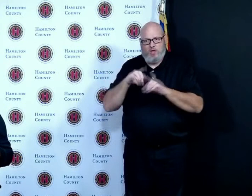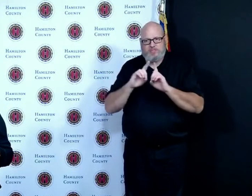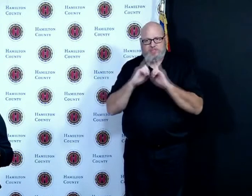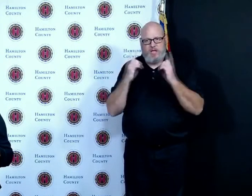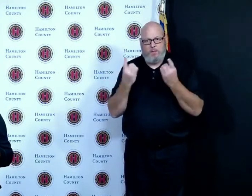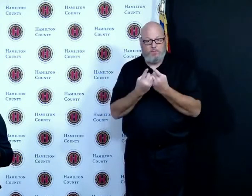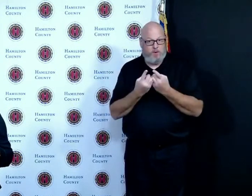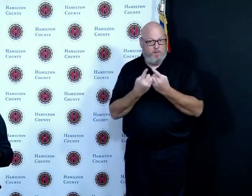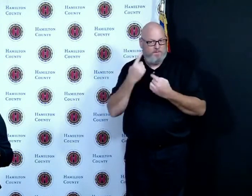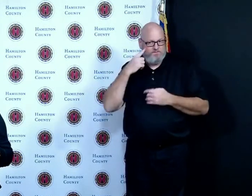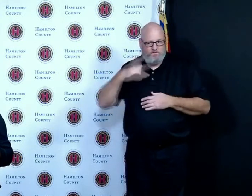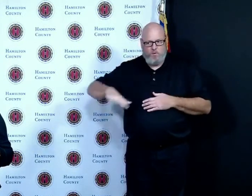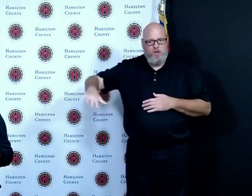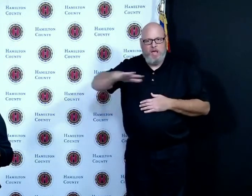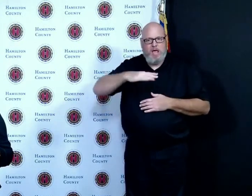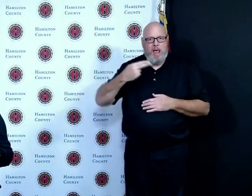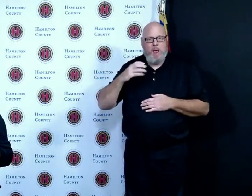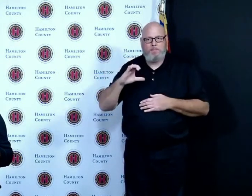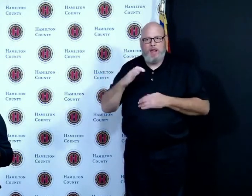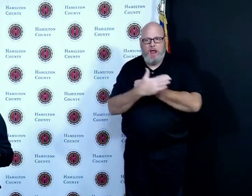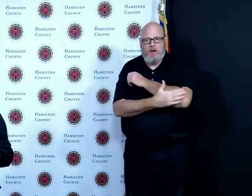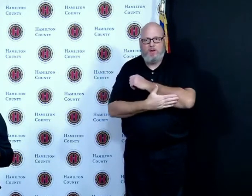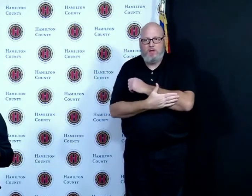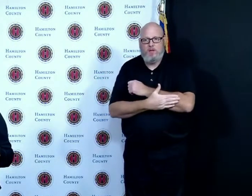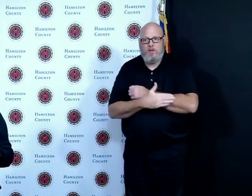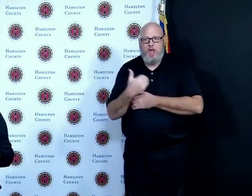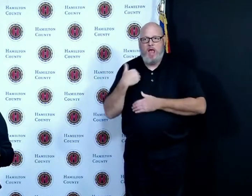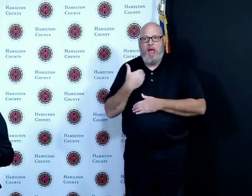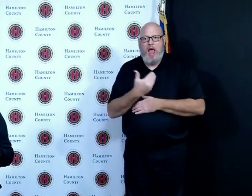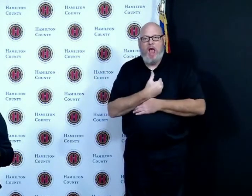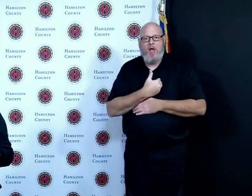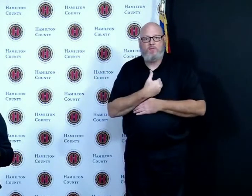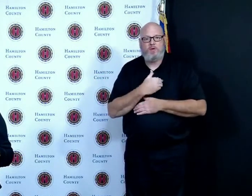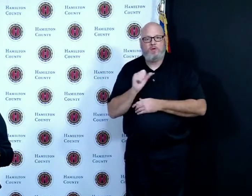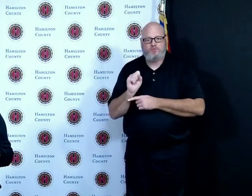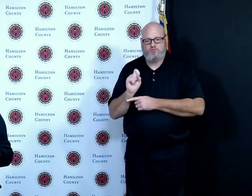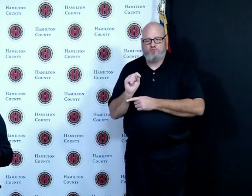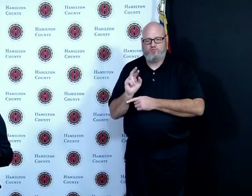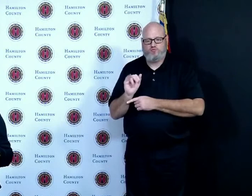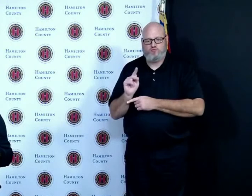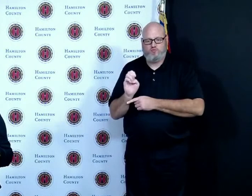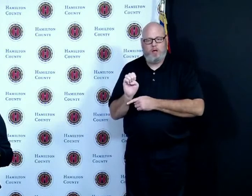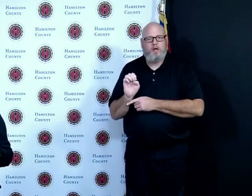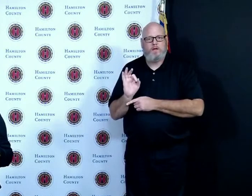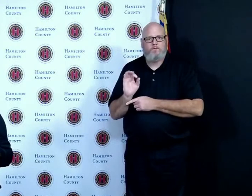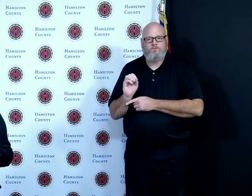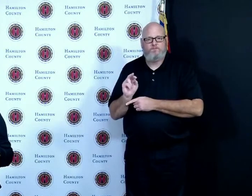more resources here in Hamilton County so I look forward to doing the briefings with my